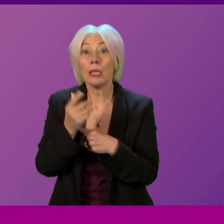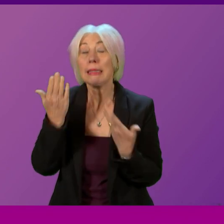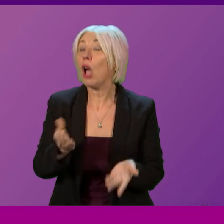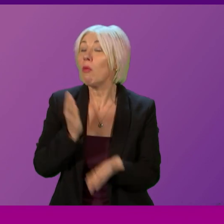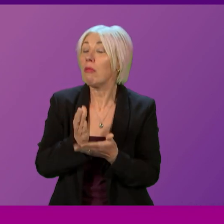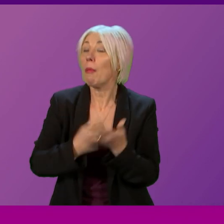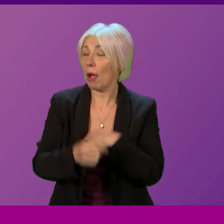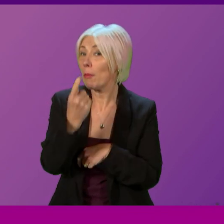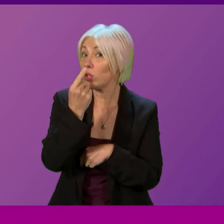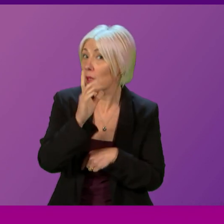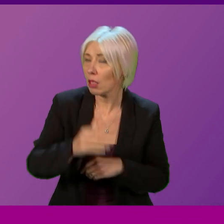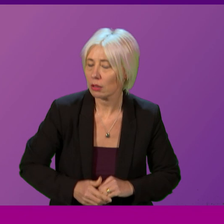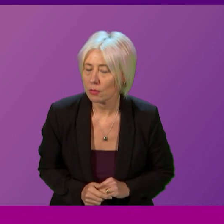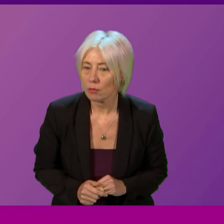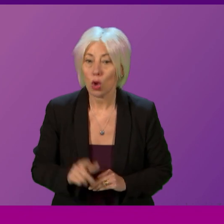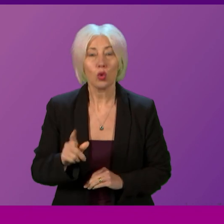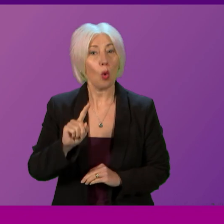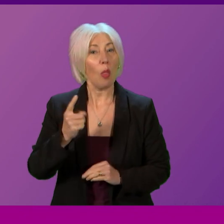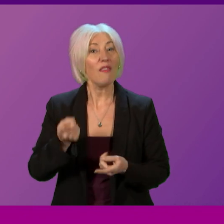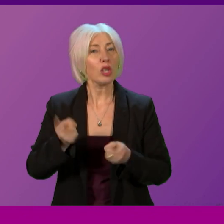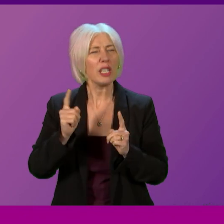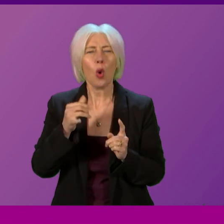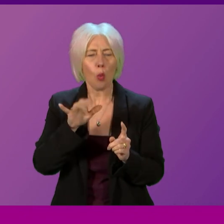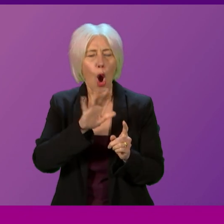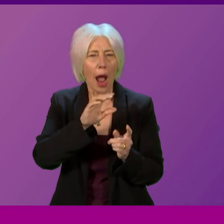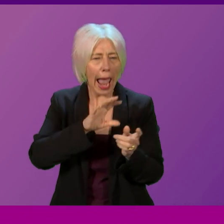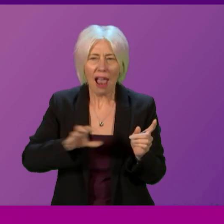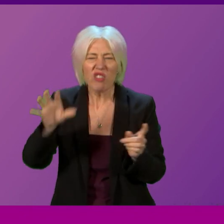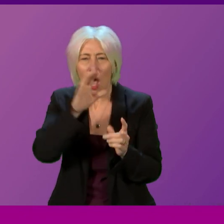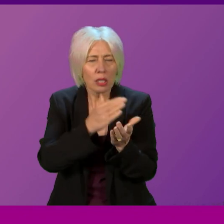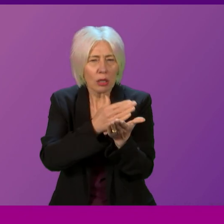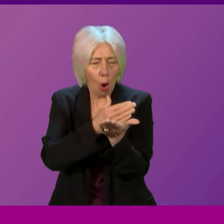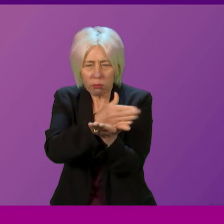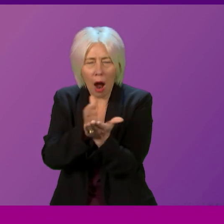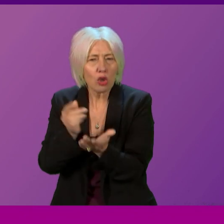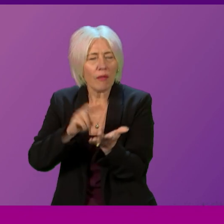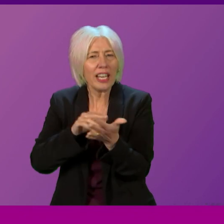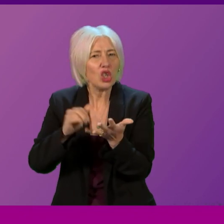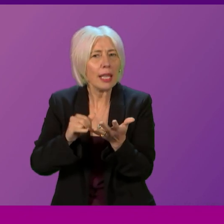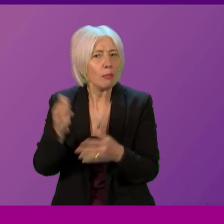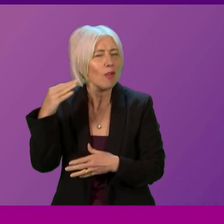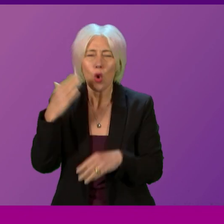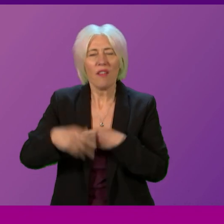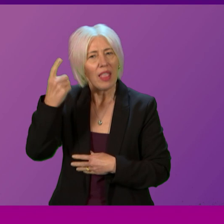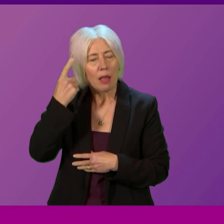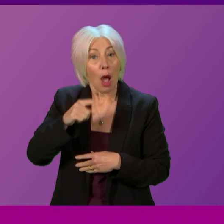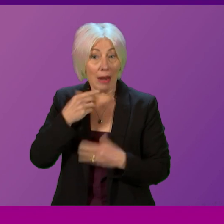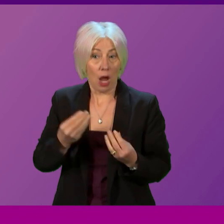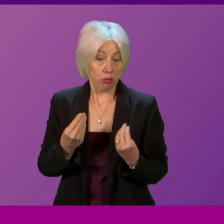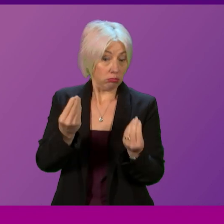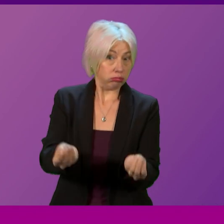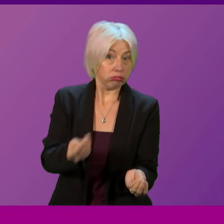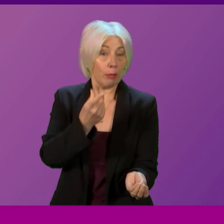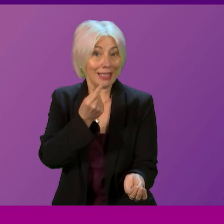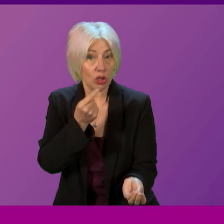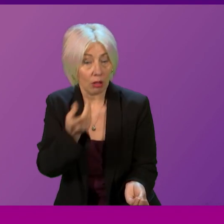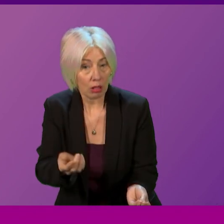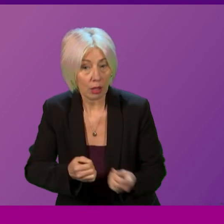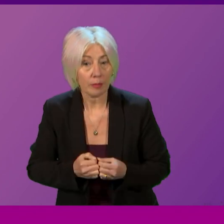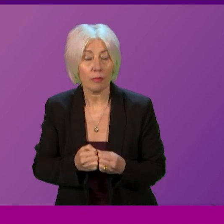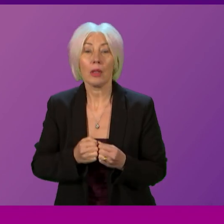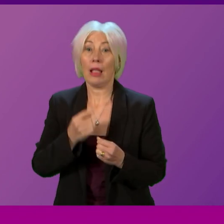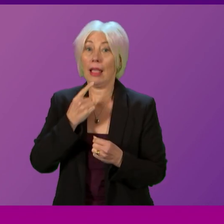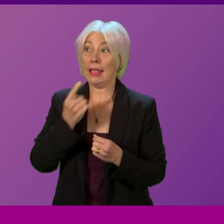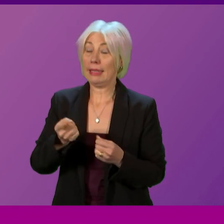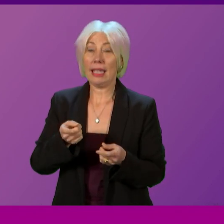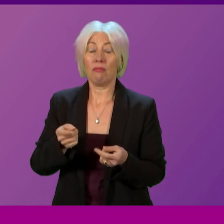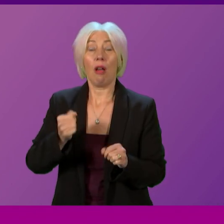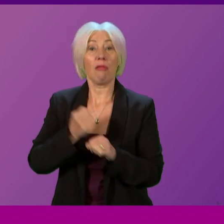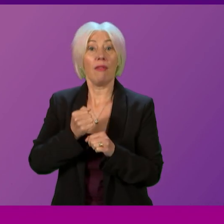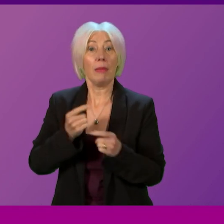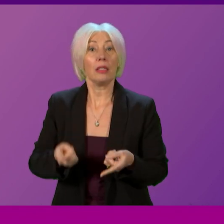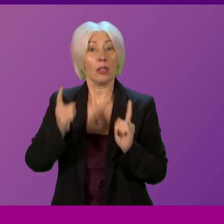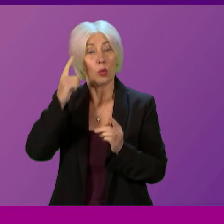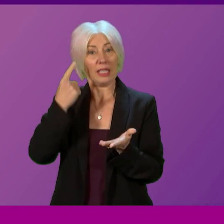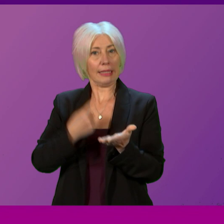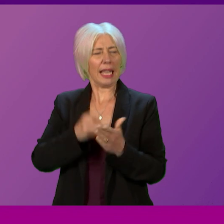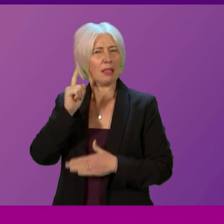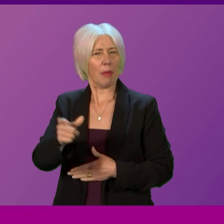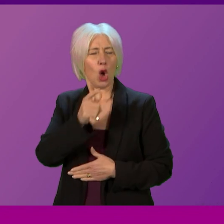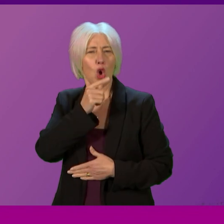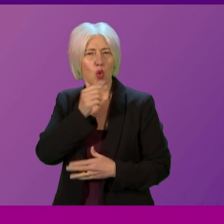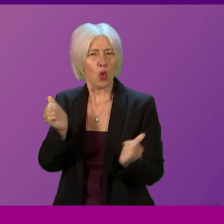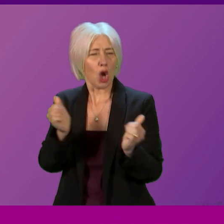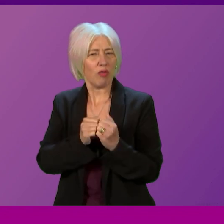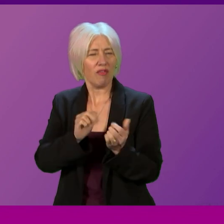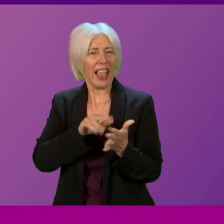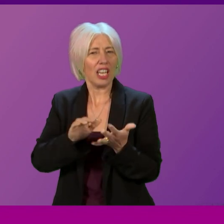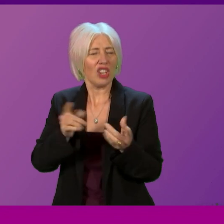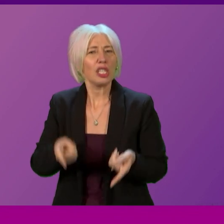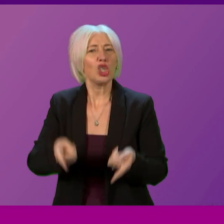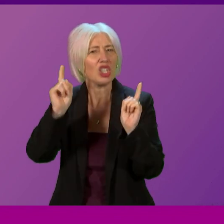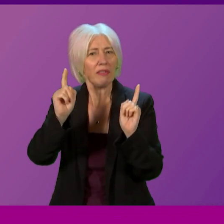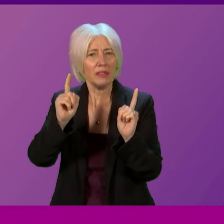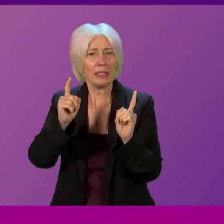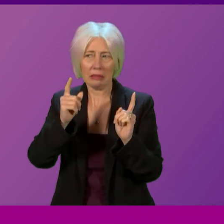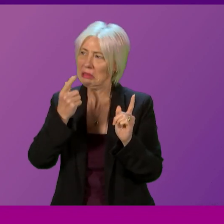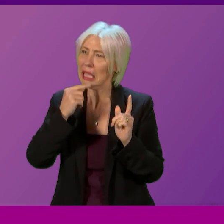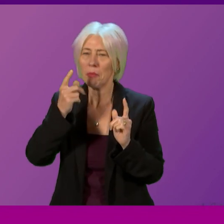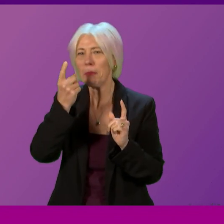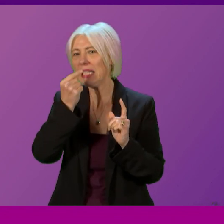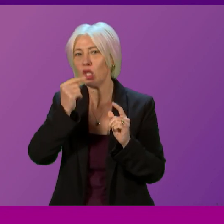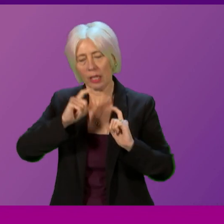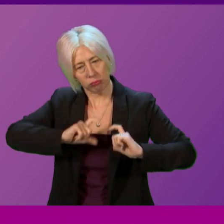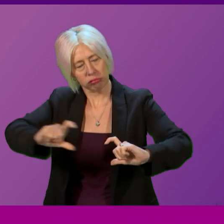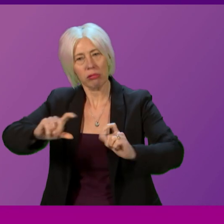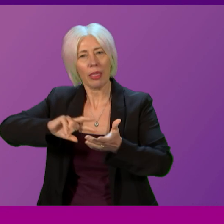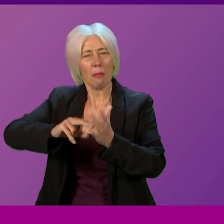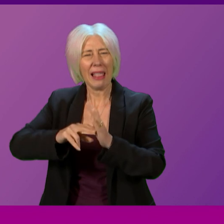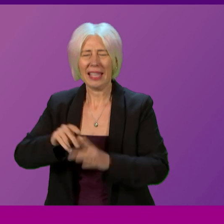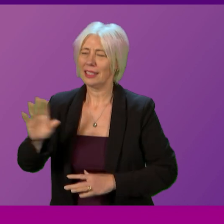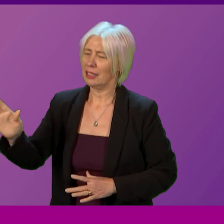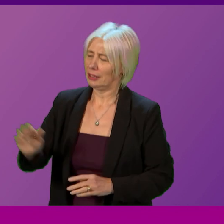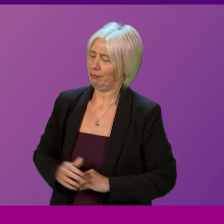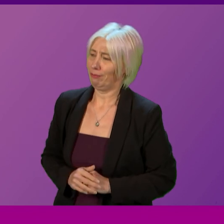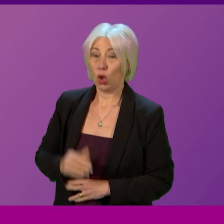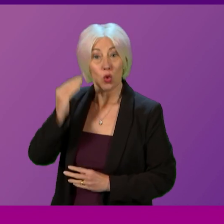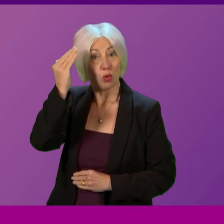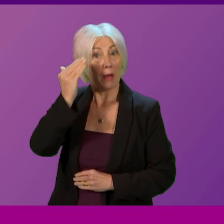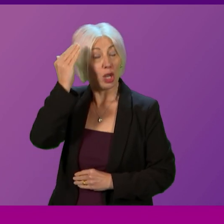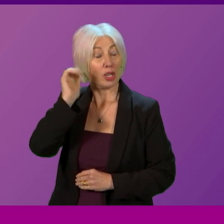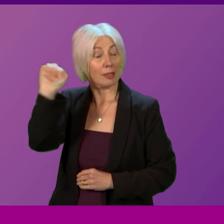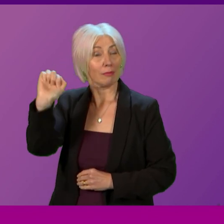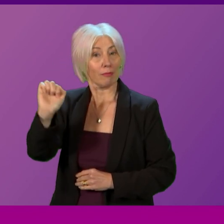Can you imagine what Douglas Ross’s reaction would be